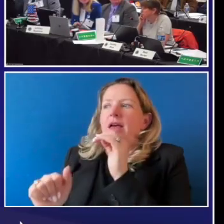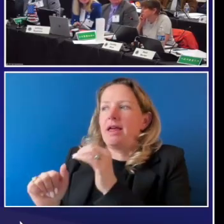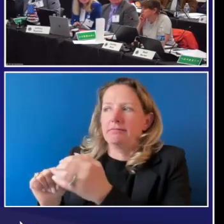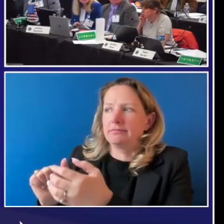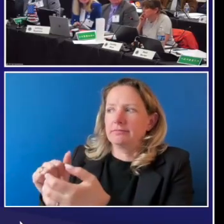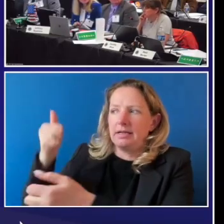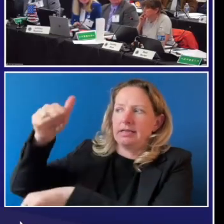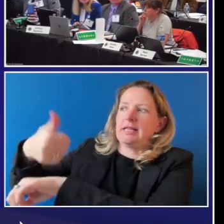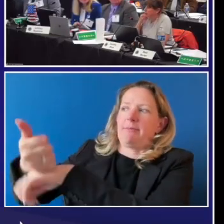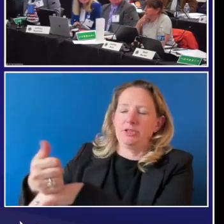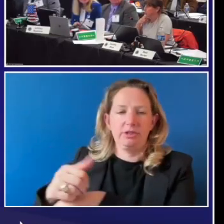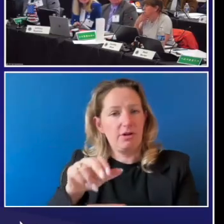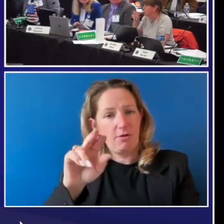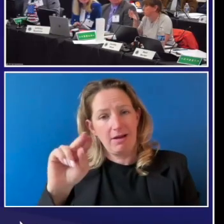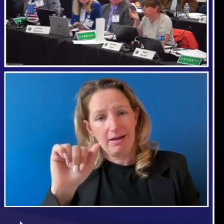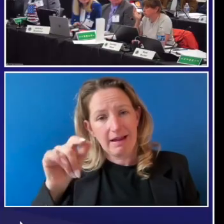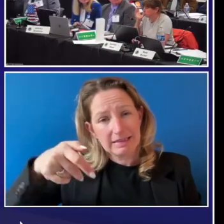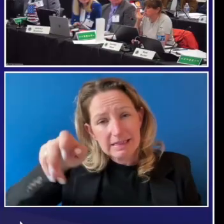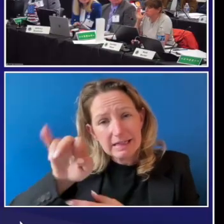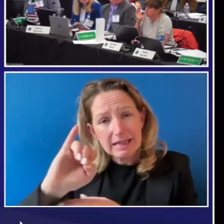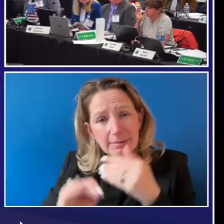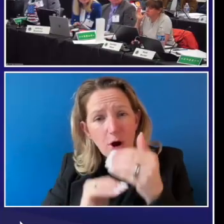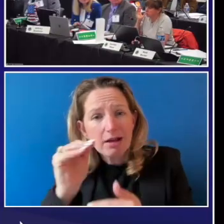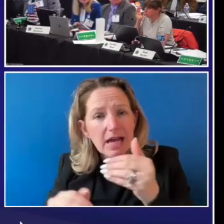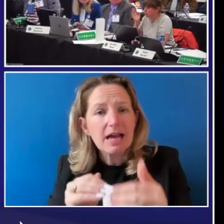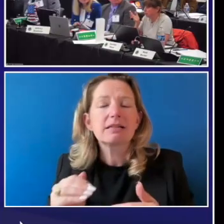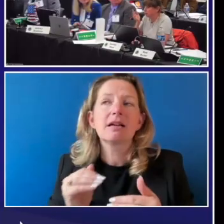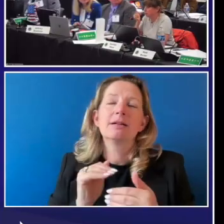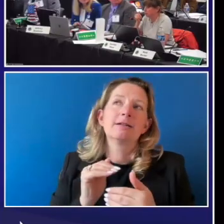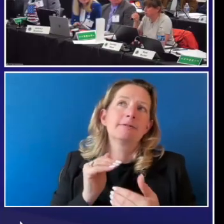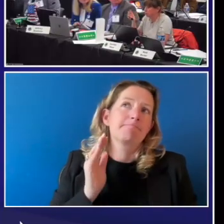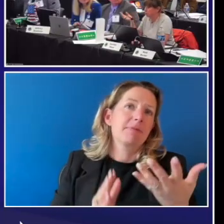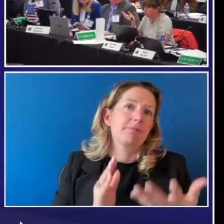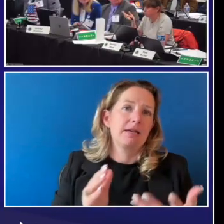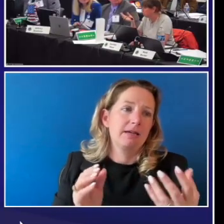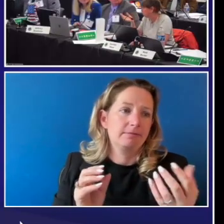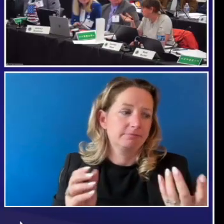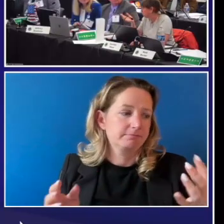whether and maybe it will end up just being organic, although I would prefer for something to be required,